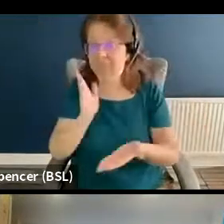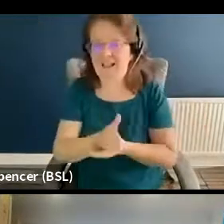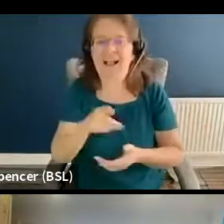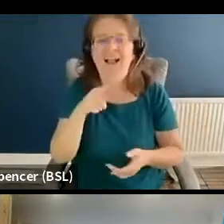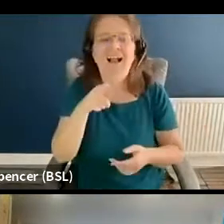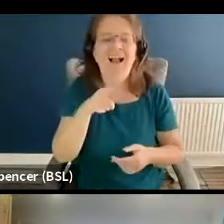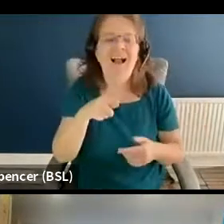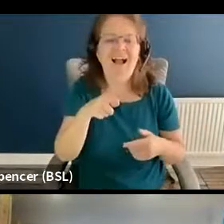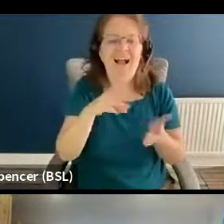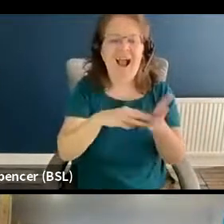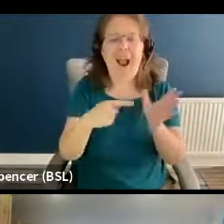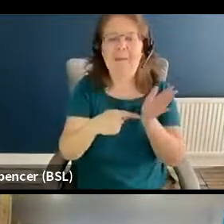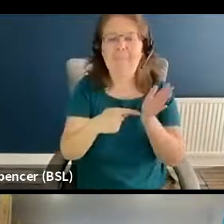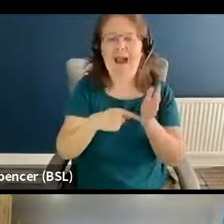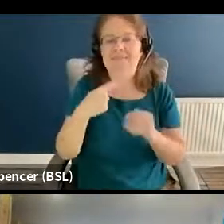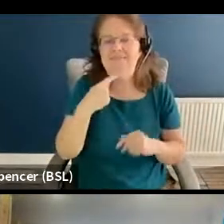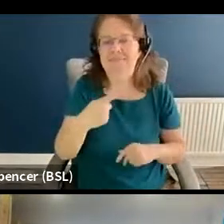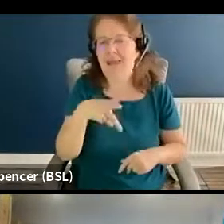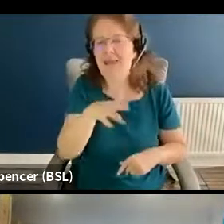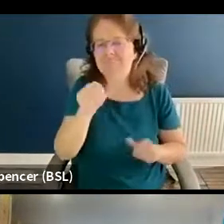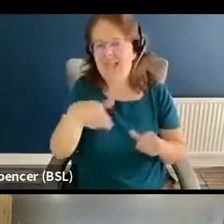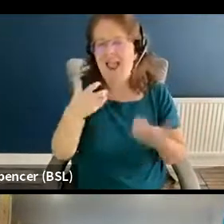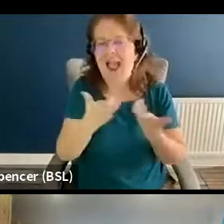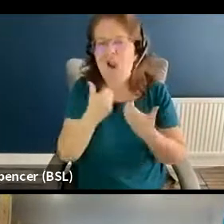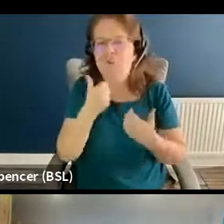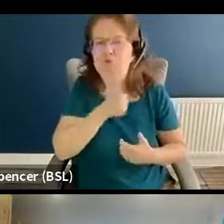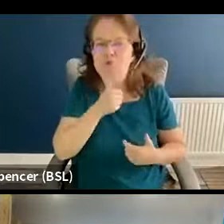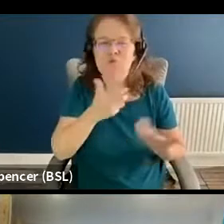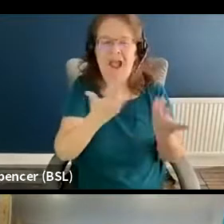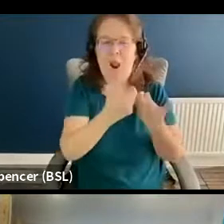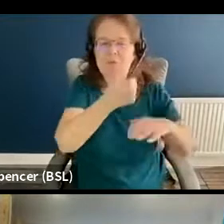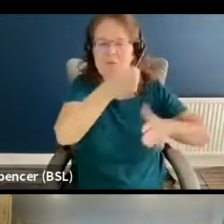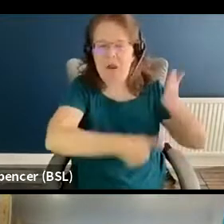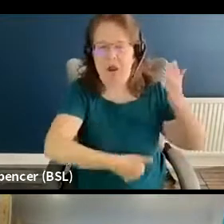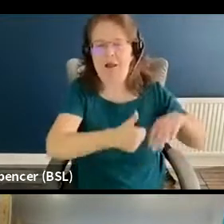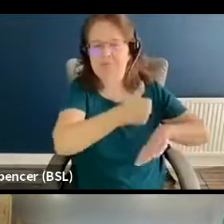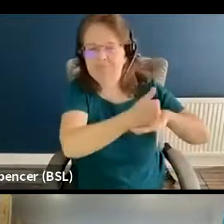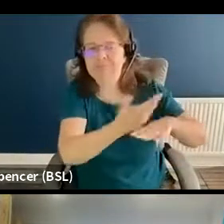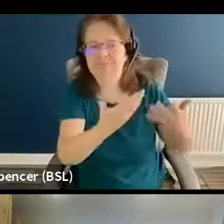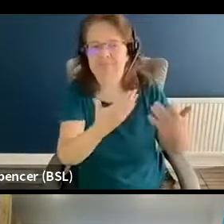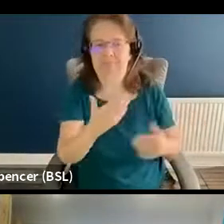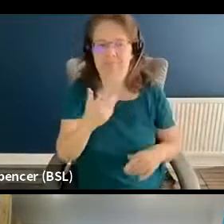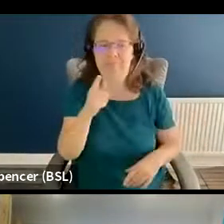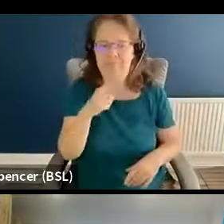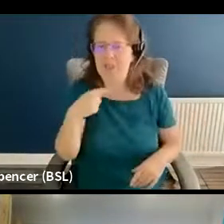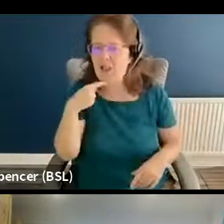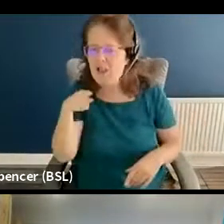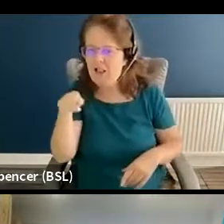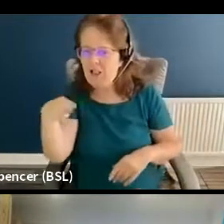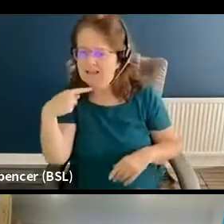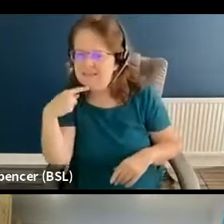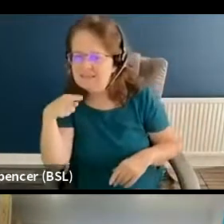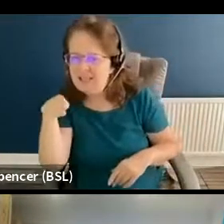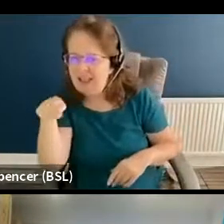and the starting point and how people use the accessibility tools. Caitlin. I can see you've asked a really good question, which is what is the difference between